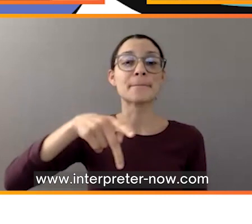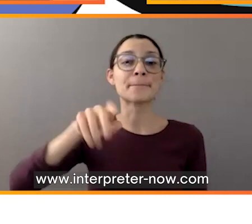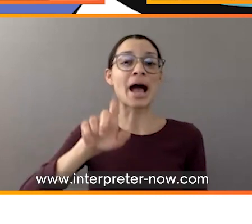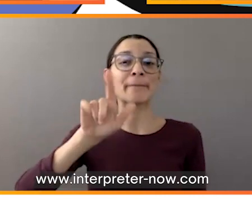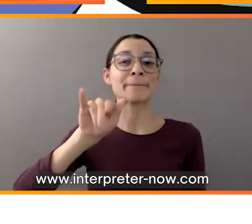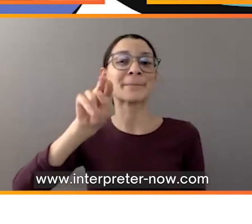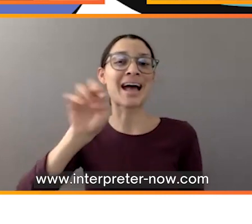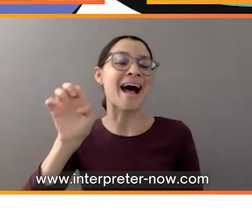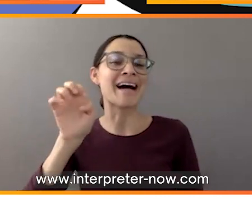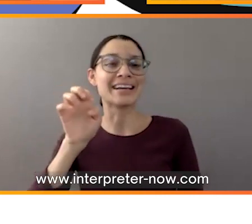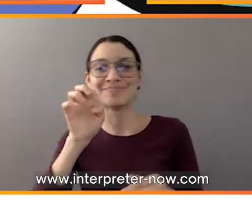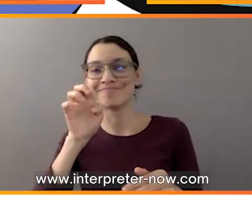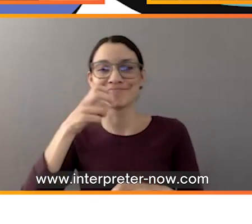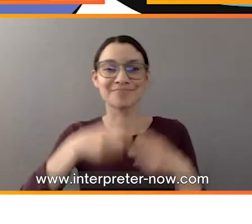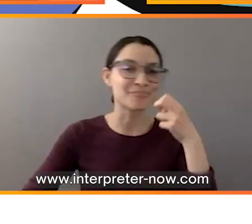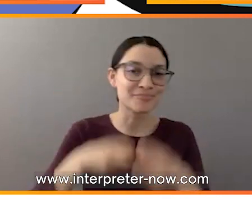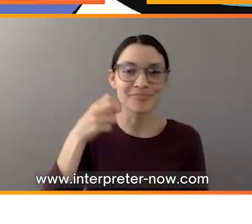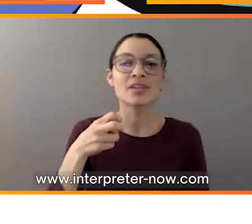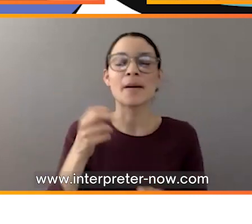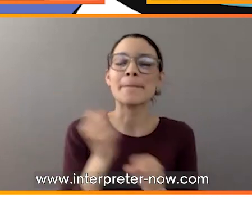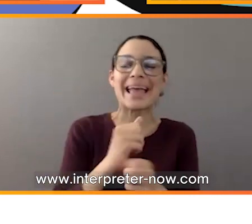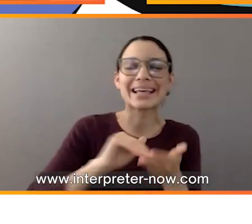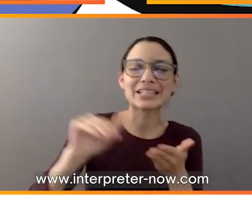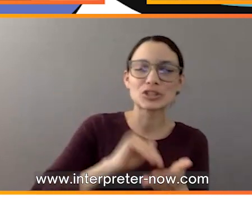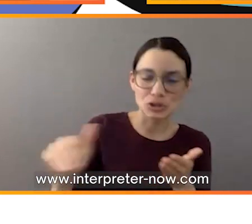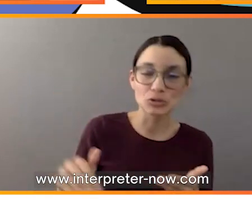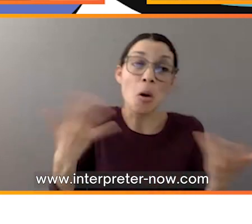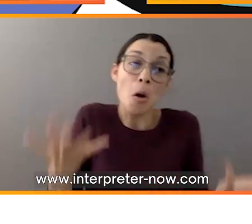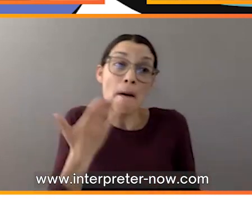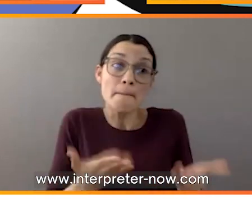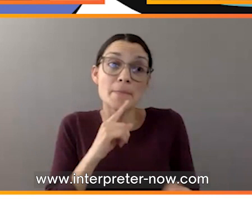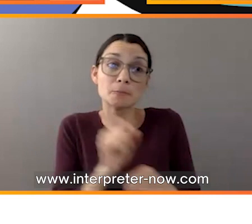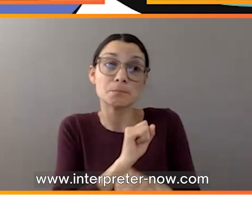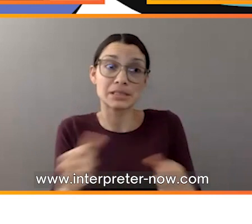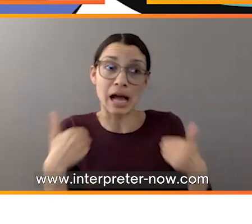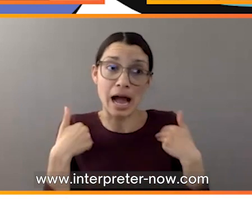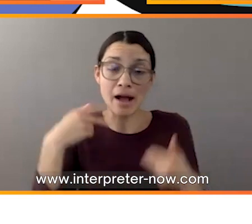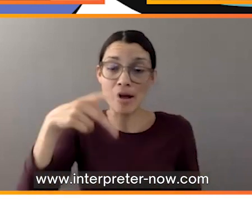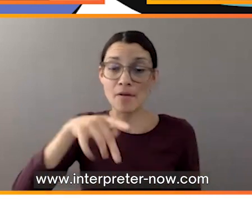Well, maybe there's a little bit of a pipeline issue, because there's an issue in education as well.